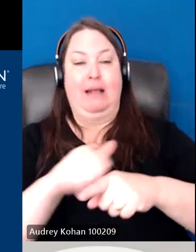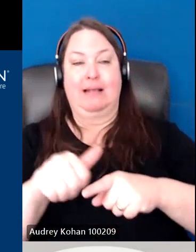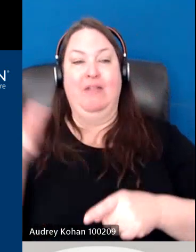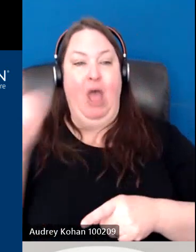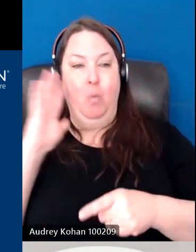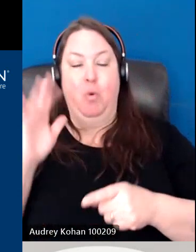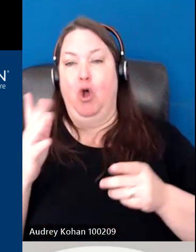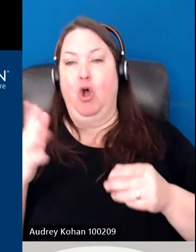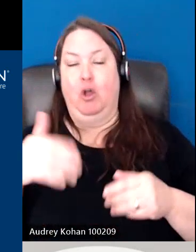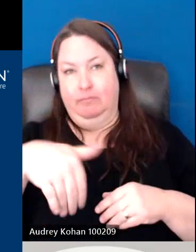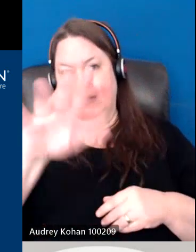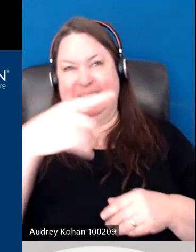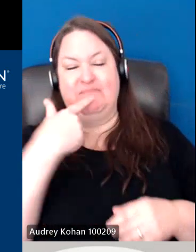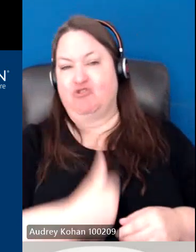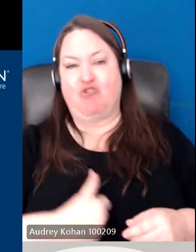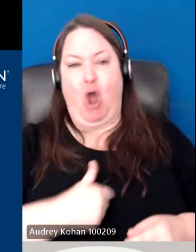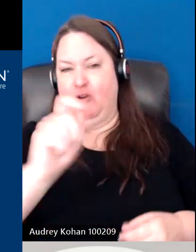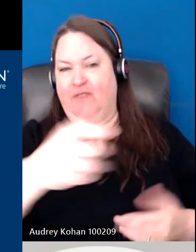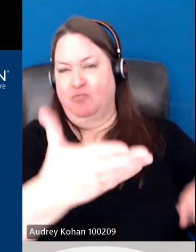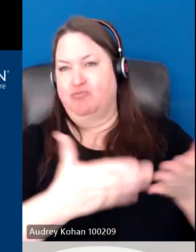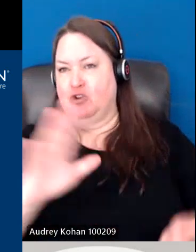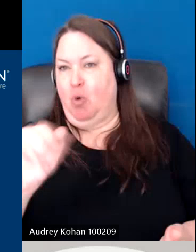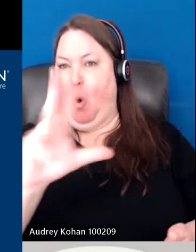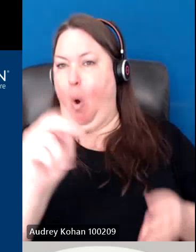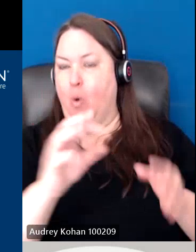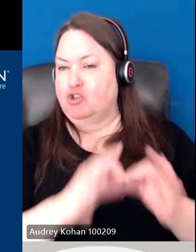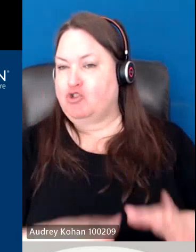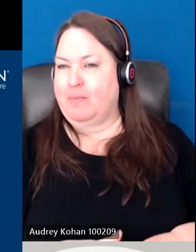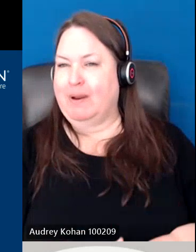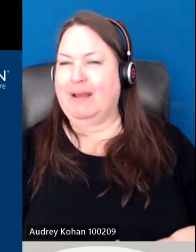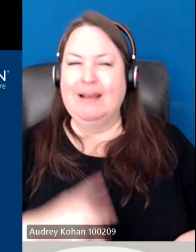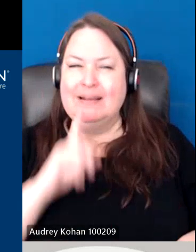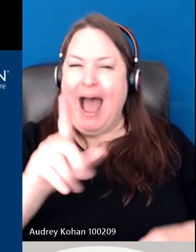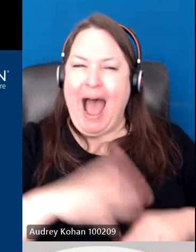away and said I'm sorry but you have to bring your own interpreter especially our deaf patients who